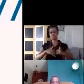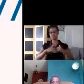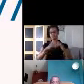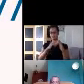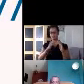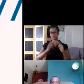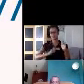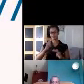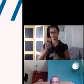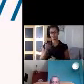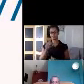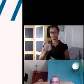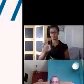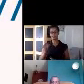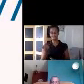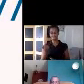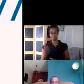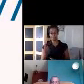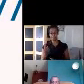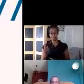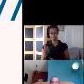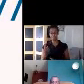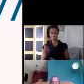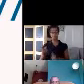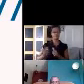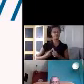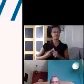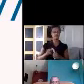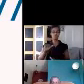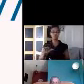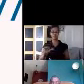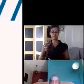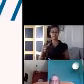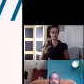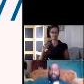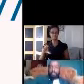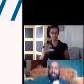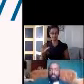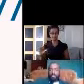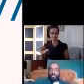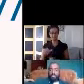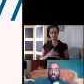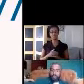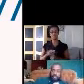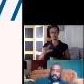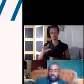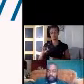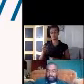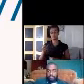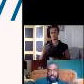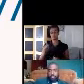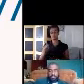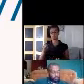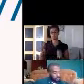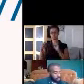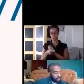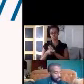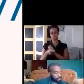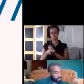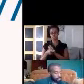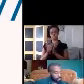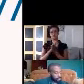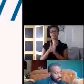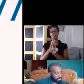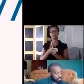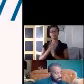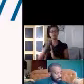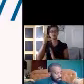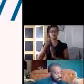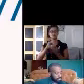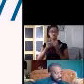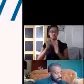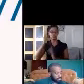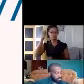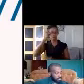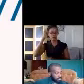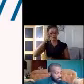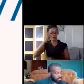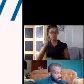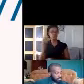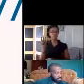as the YWCA facility. In 2012, it became CommunityWise, after much petitioning by the groups to save